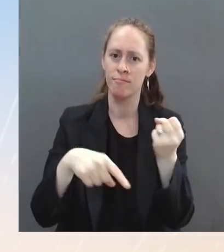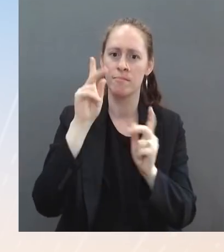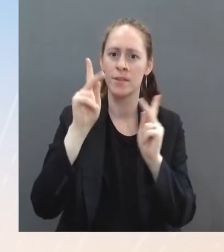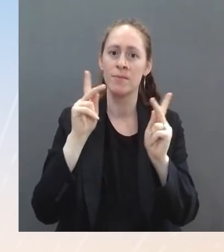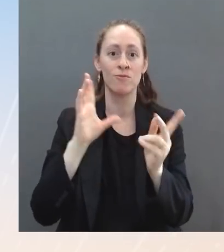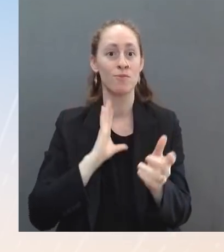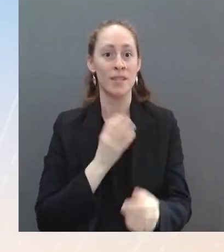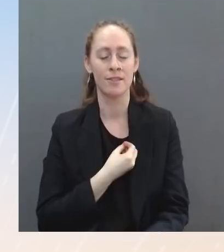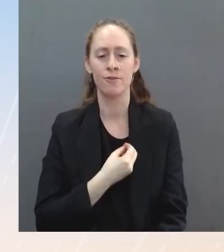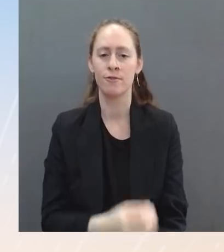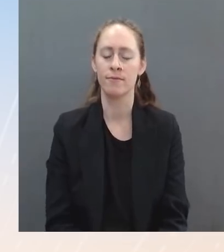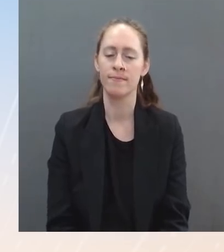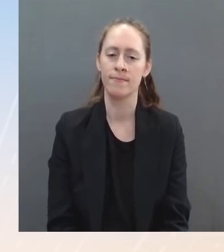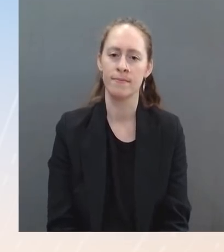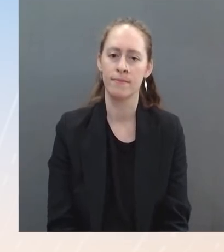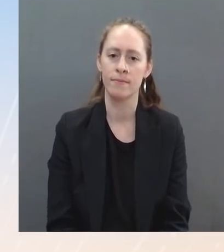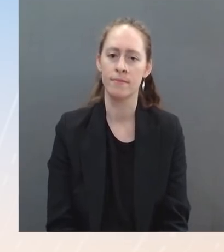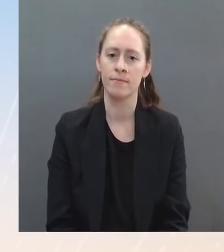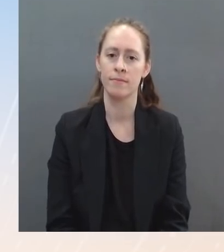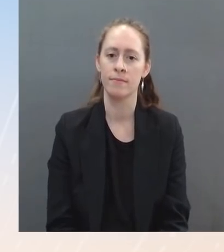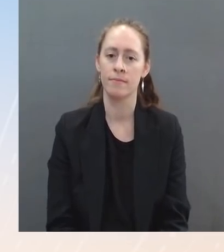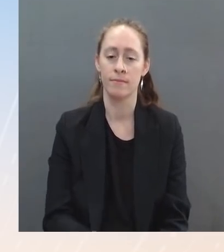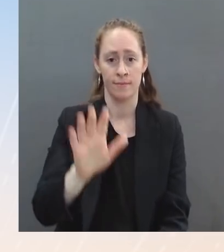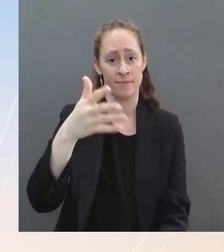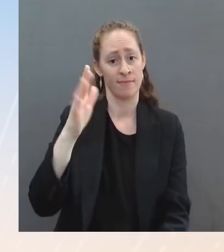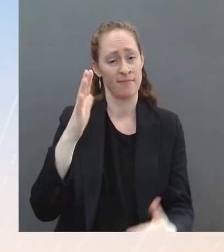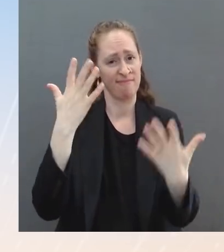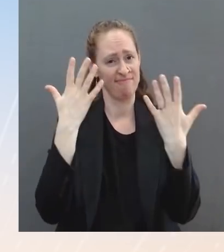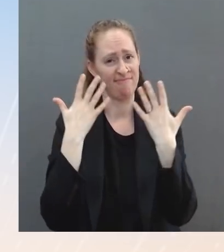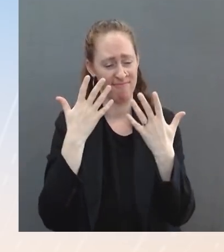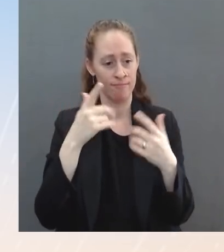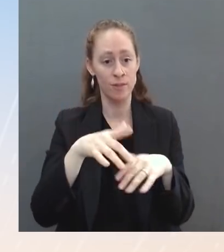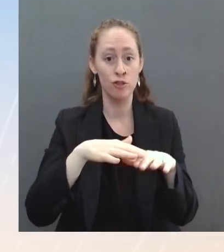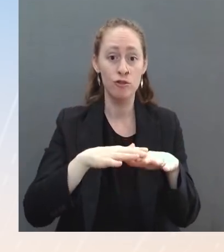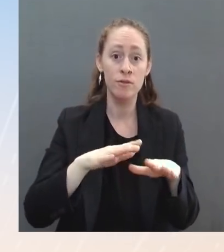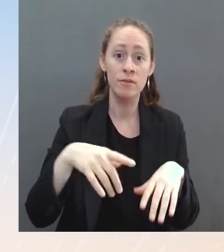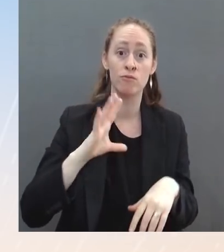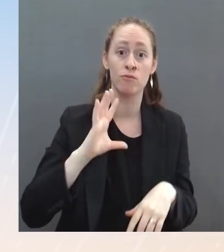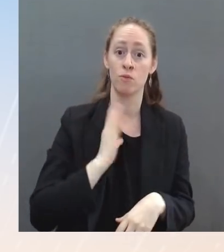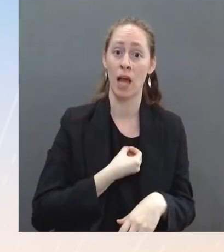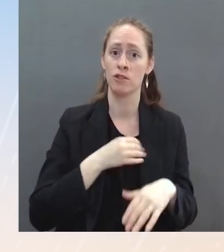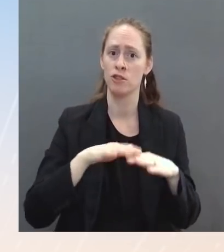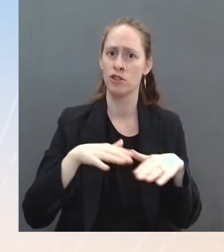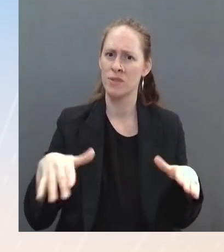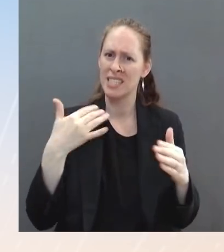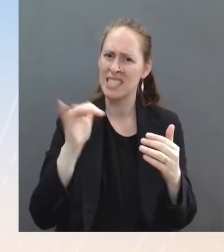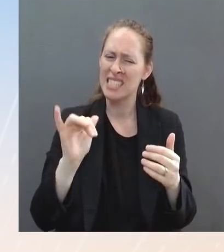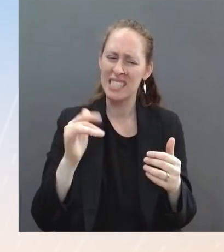particularly children, continue to face unacceptably high levels of bullying and discrimination. As you know, the President signed